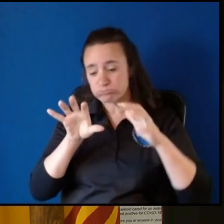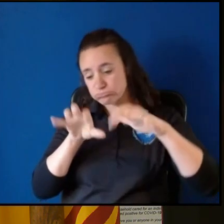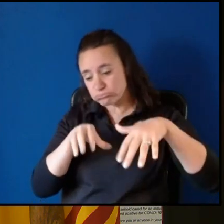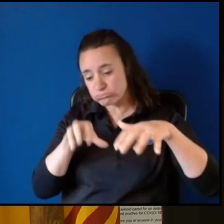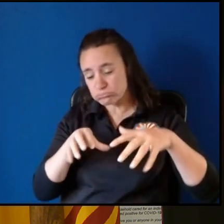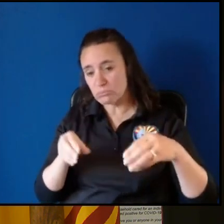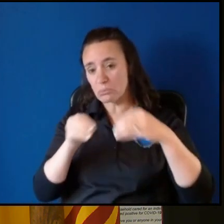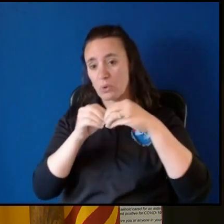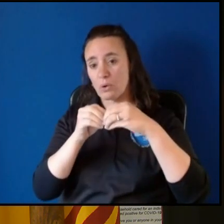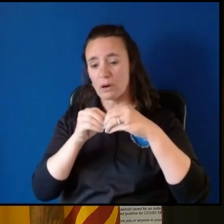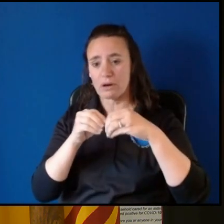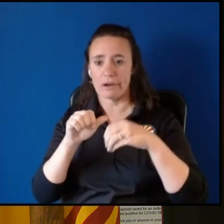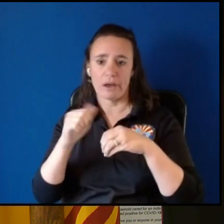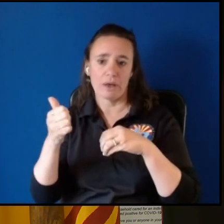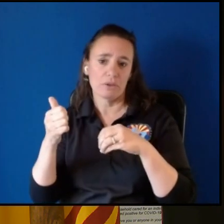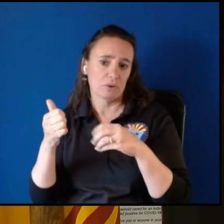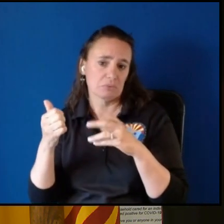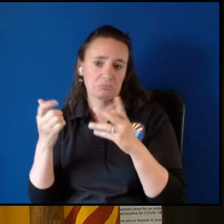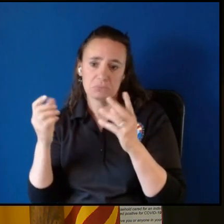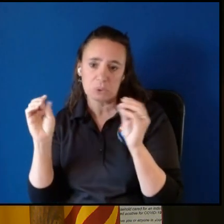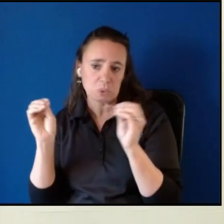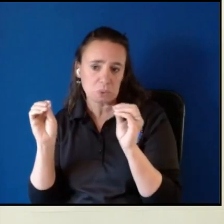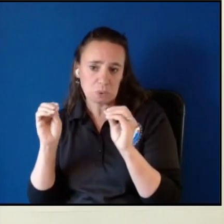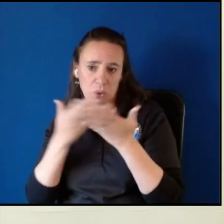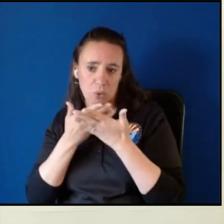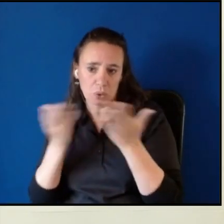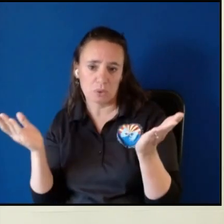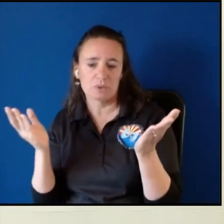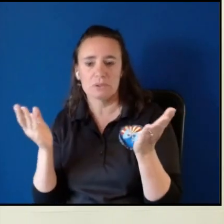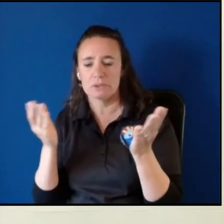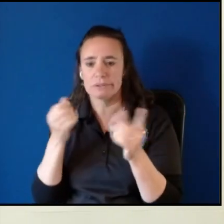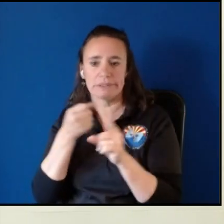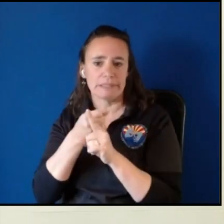It's all hit and miss.